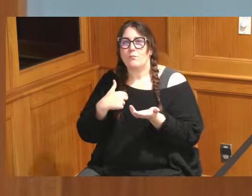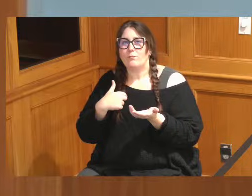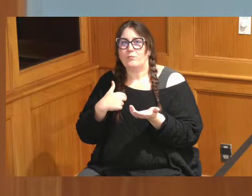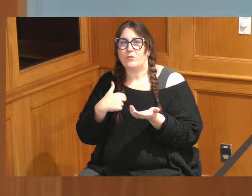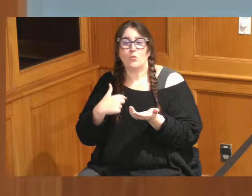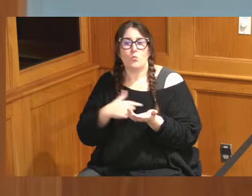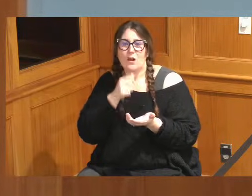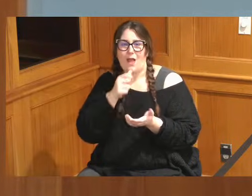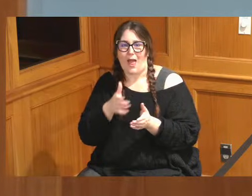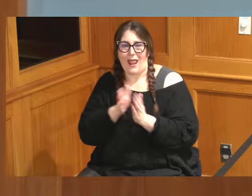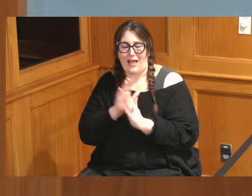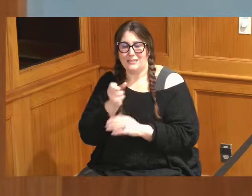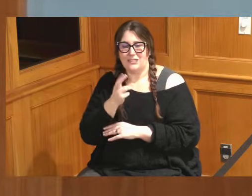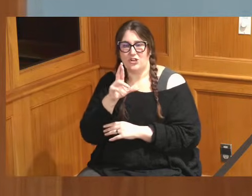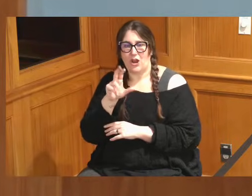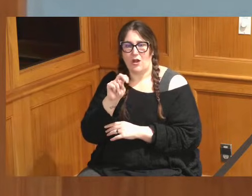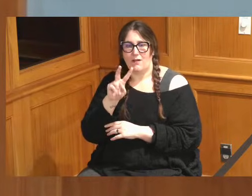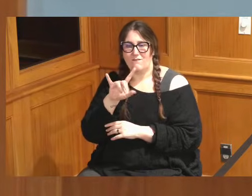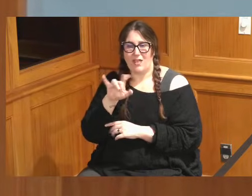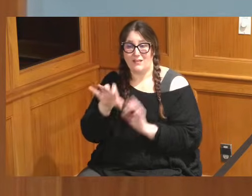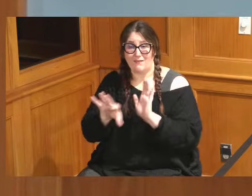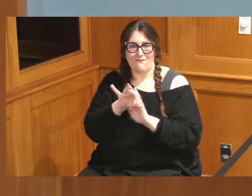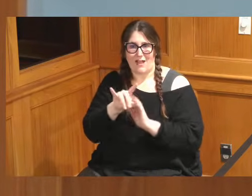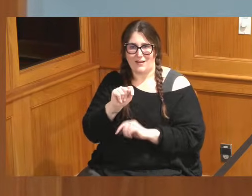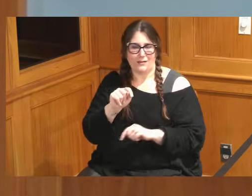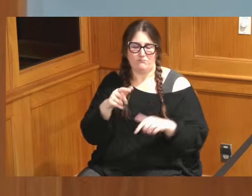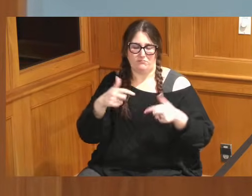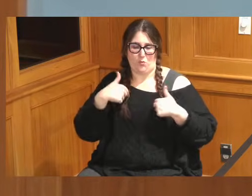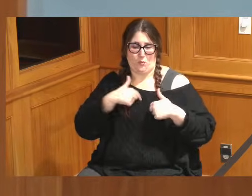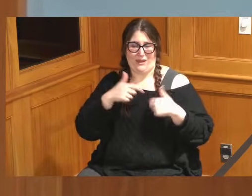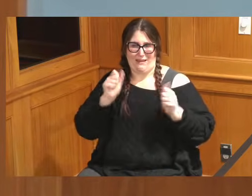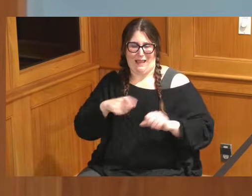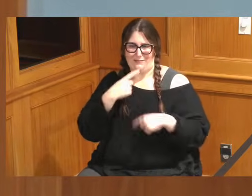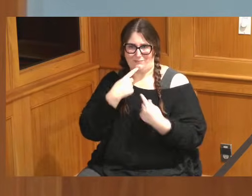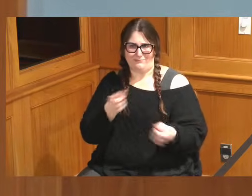asking Sharonville to find them. We know where they are. we can tell Sharonville where they are